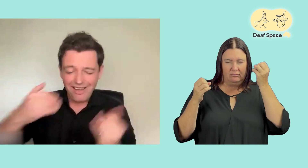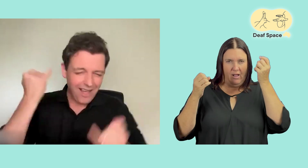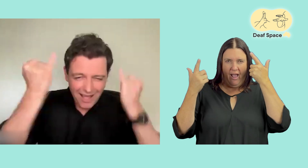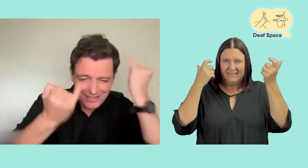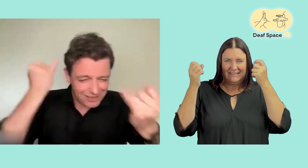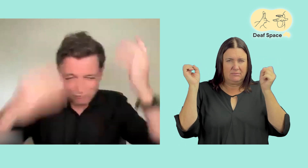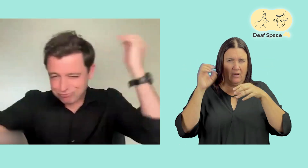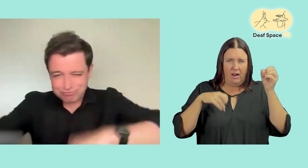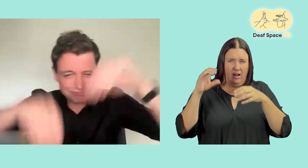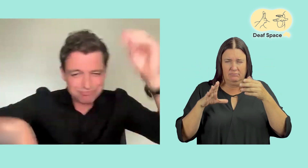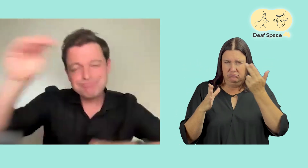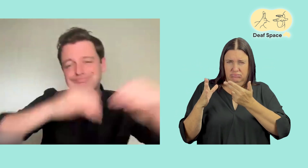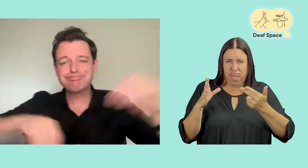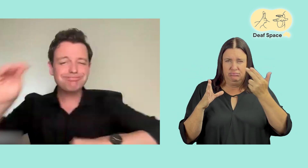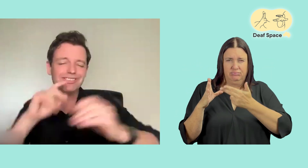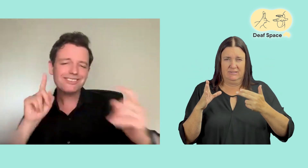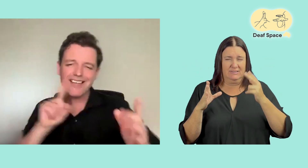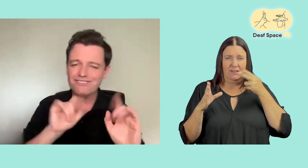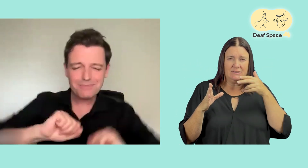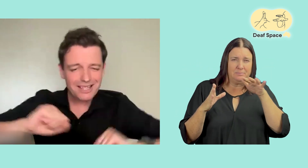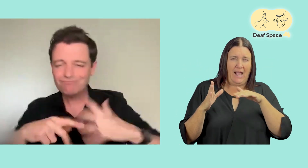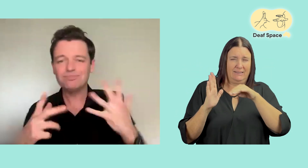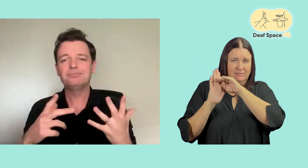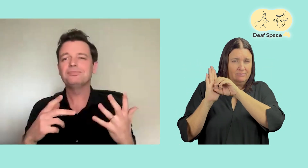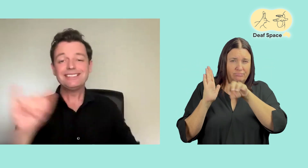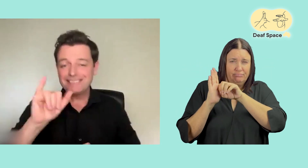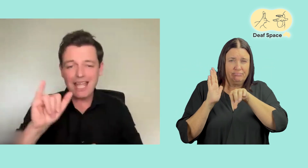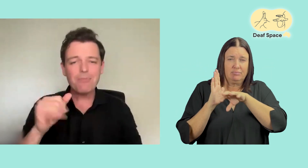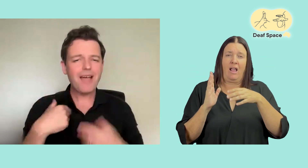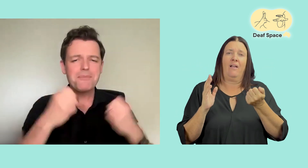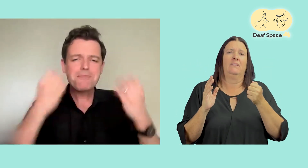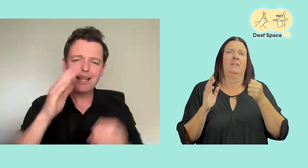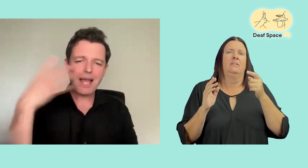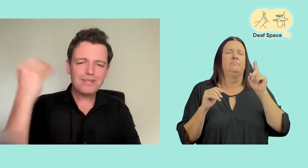And we were really excited about it…we generated all these ideas for this Deaf Space.